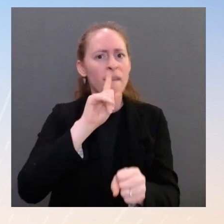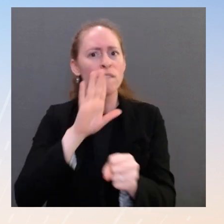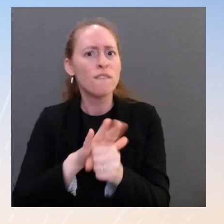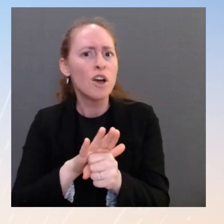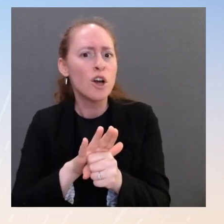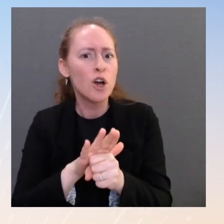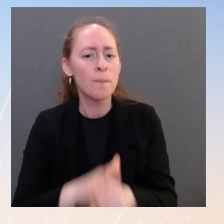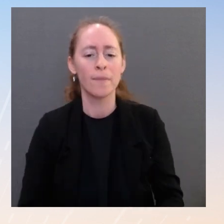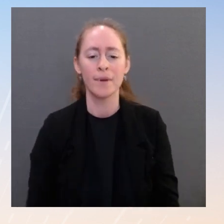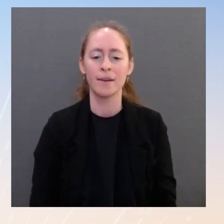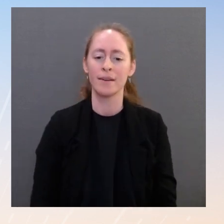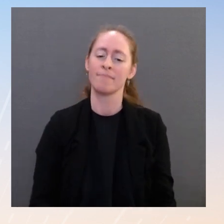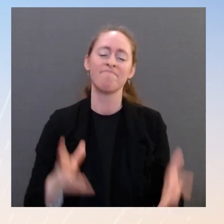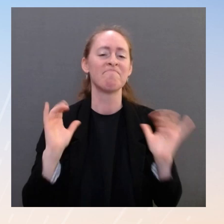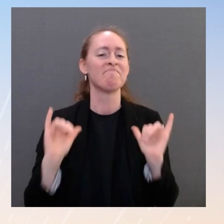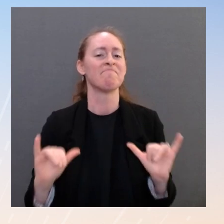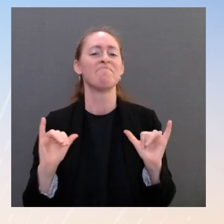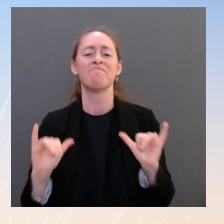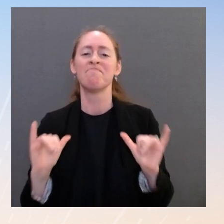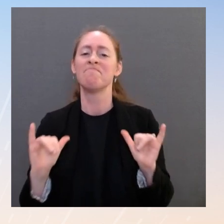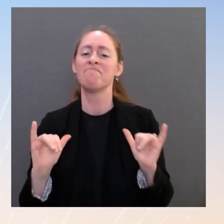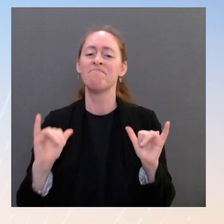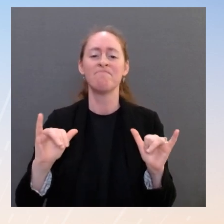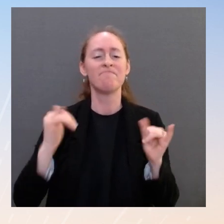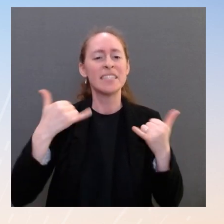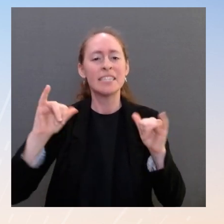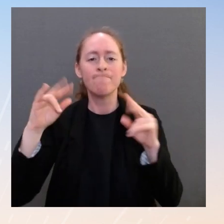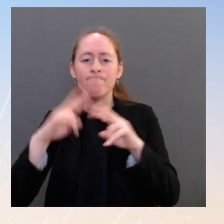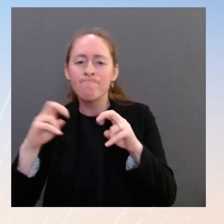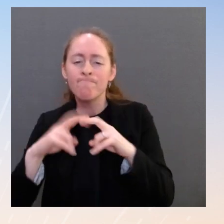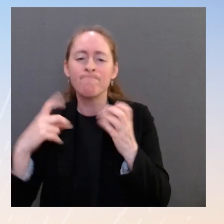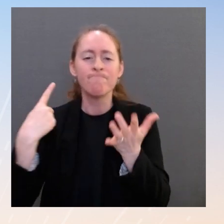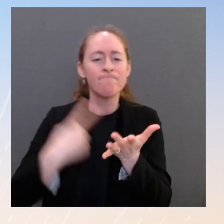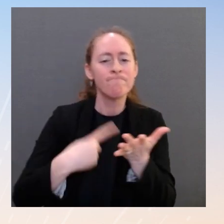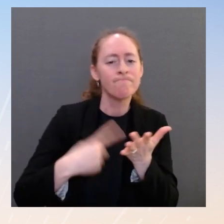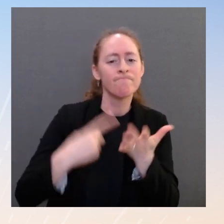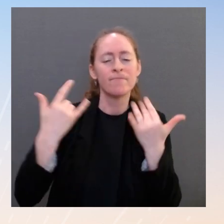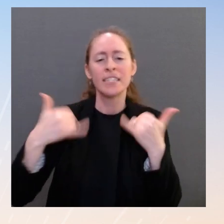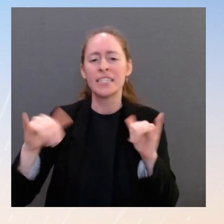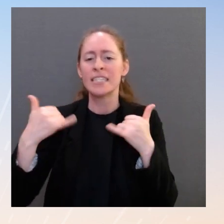and looking at options for how to provide more le- -- relief to students across the country. I would note, again,